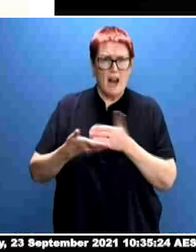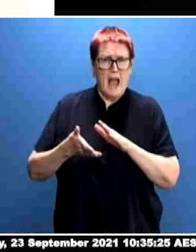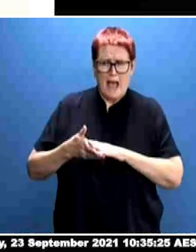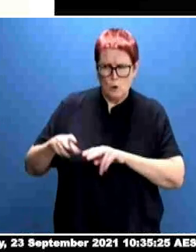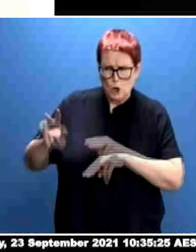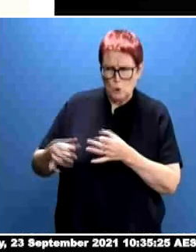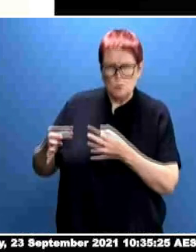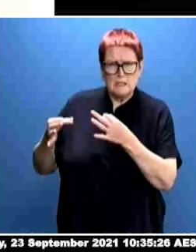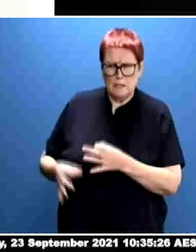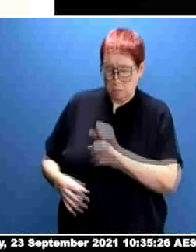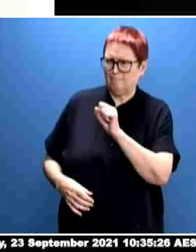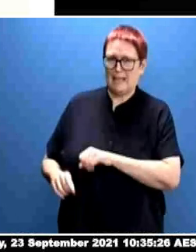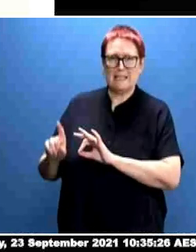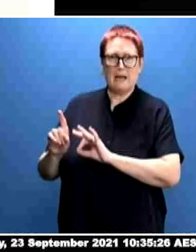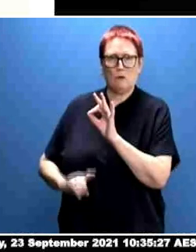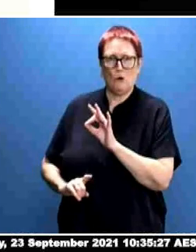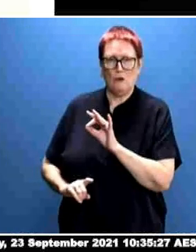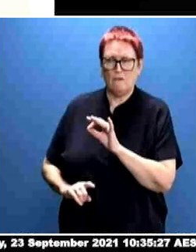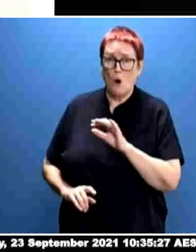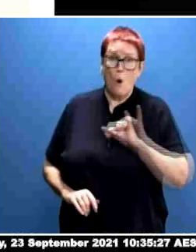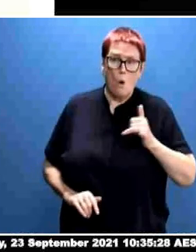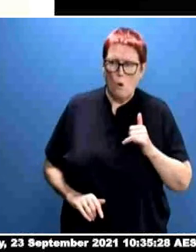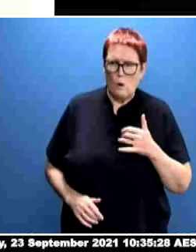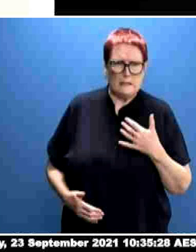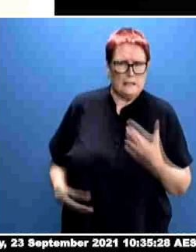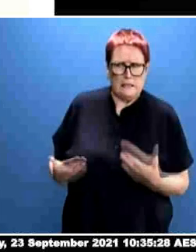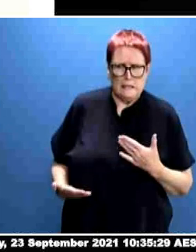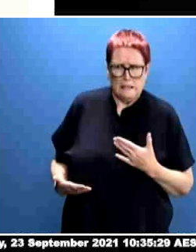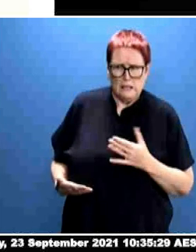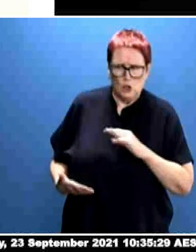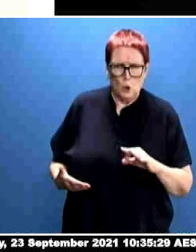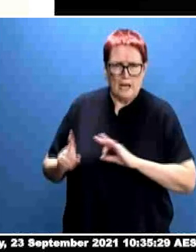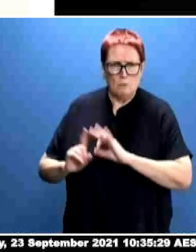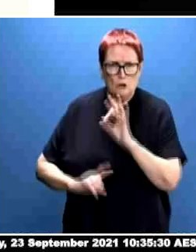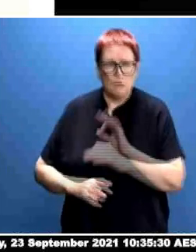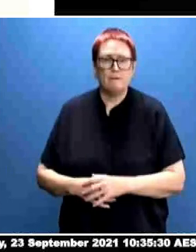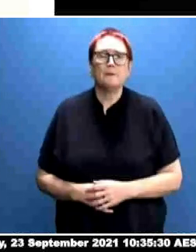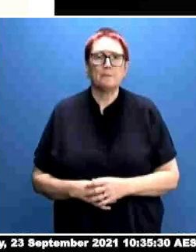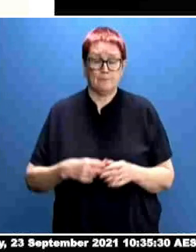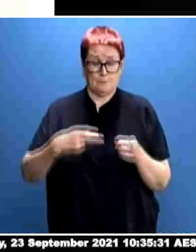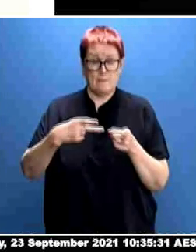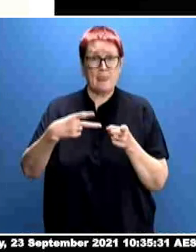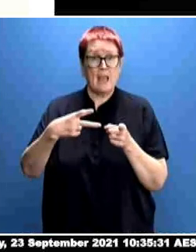How do you say that you can assess the outcome here? So the Welltree Wellbeing Outcomes Framework